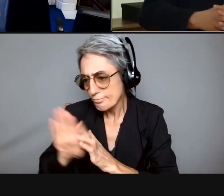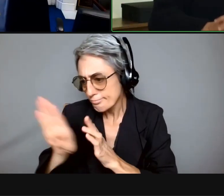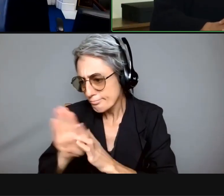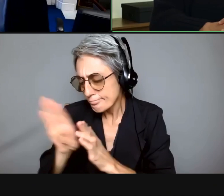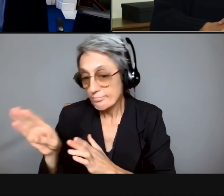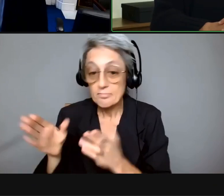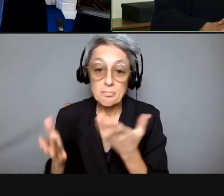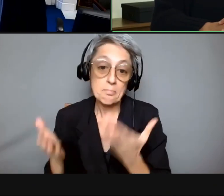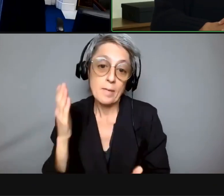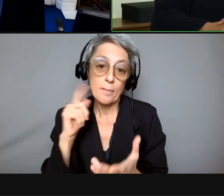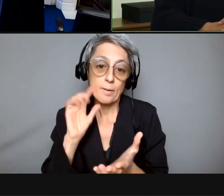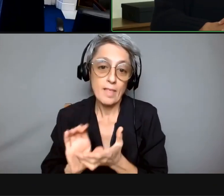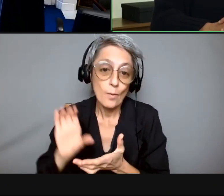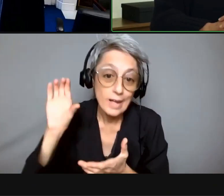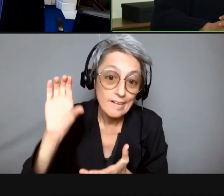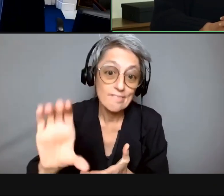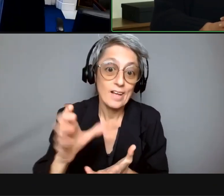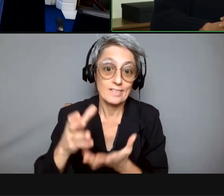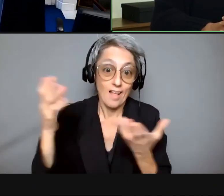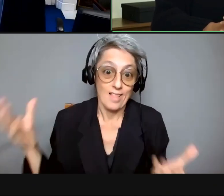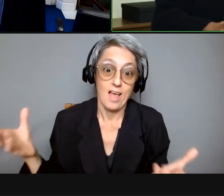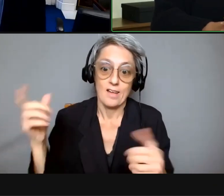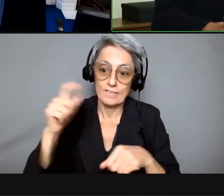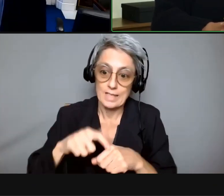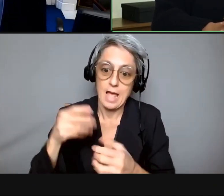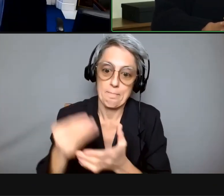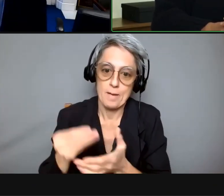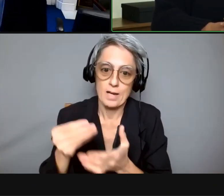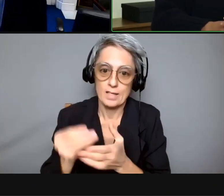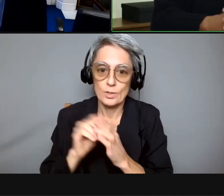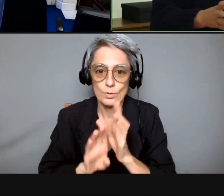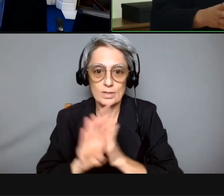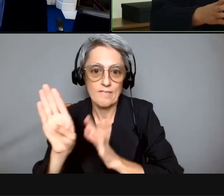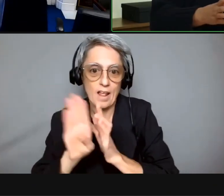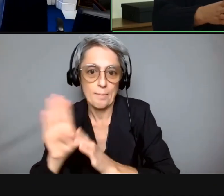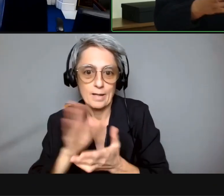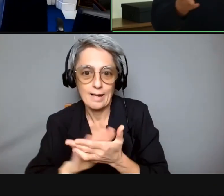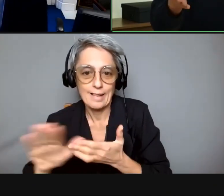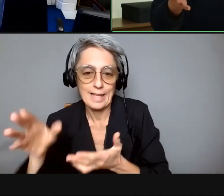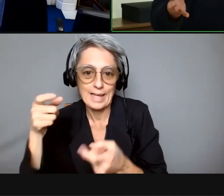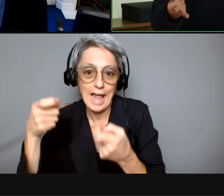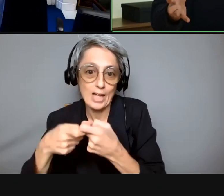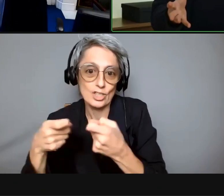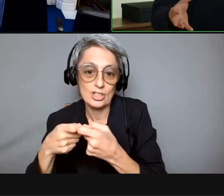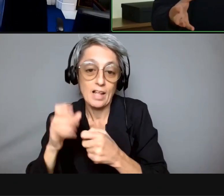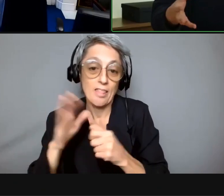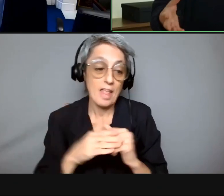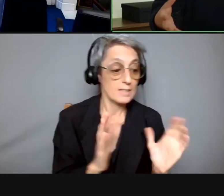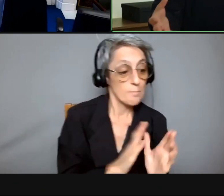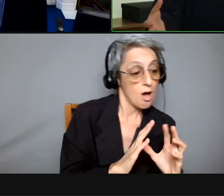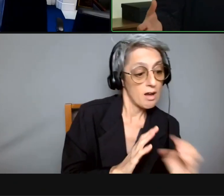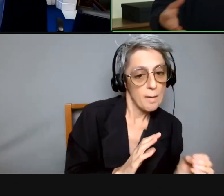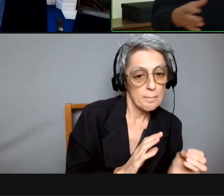in in clean energy development than a smaller one can. So and you have to work with your utilities